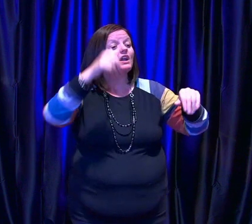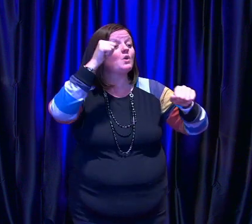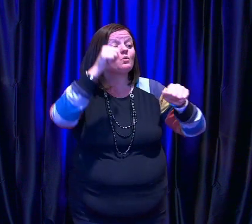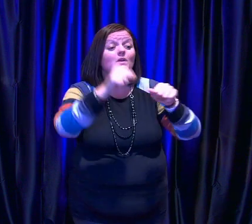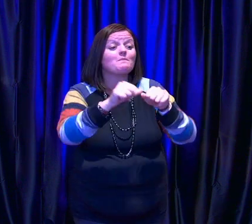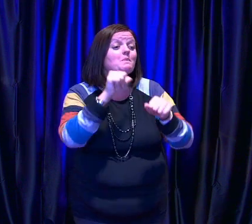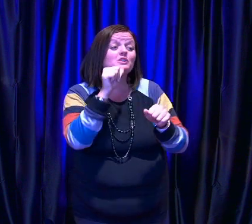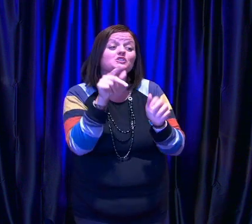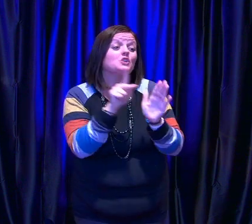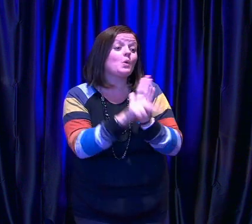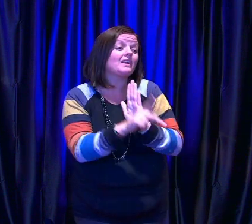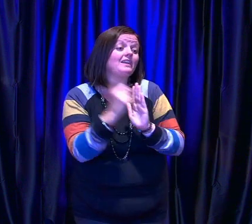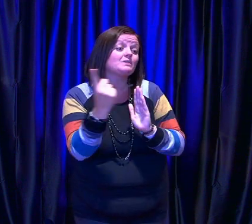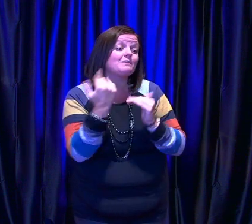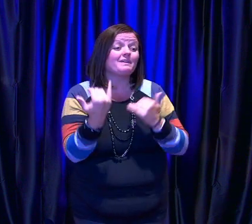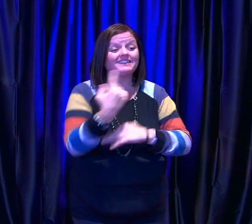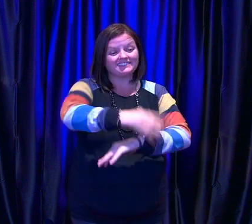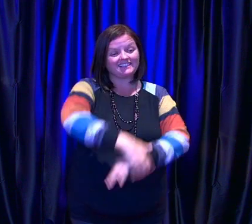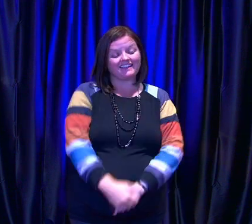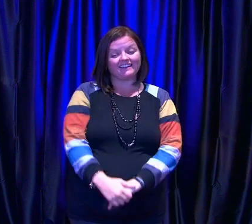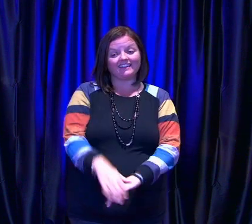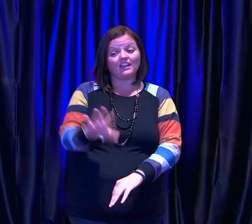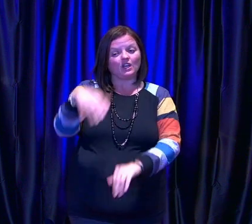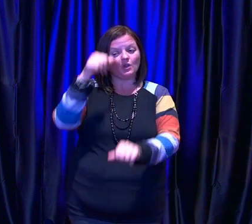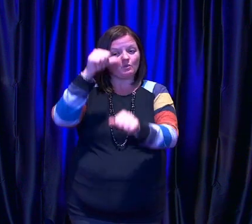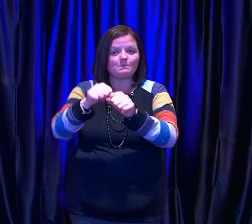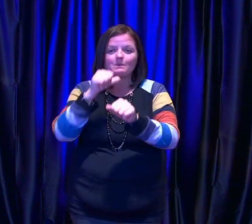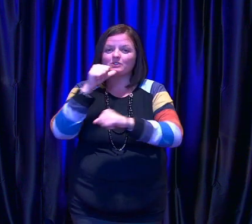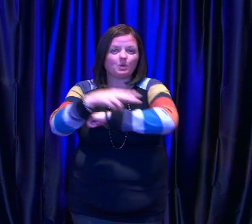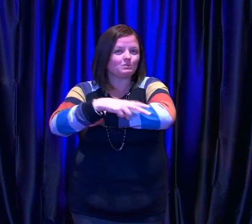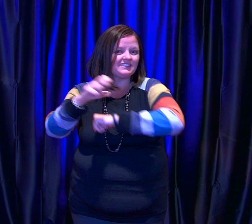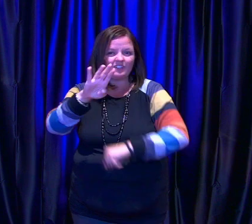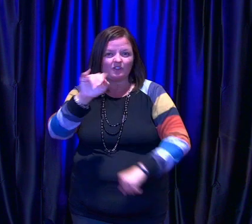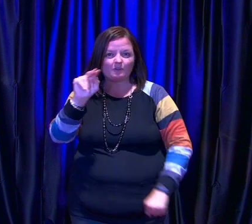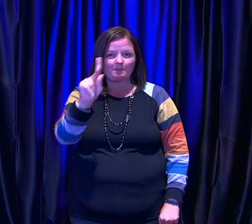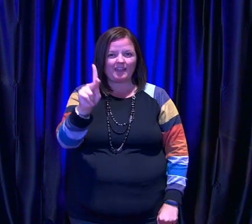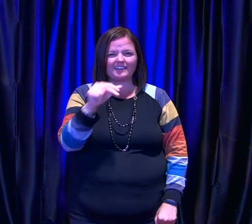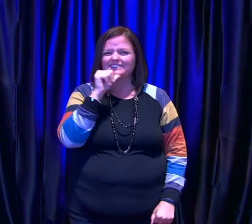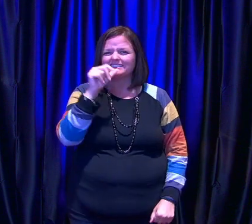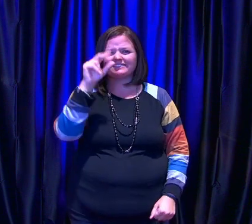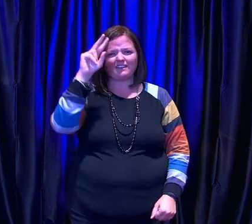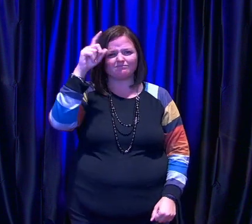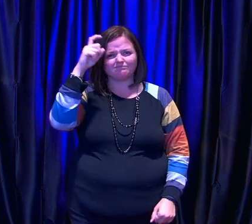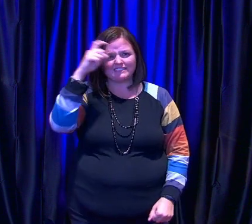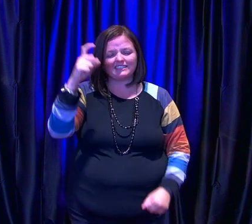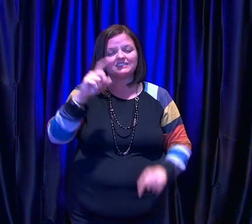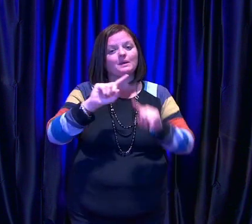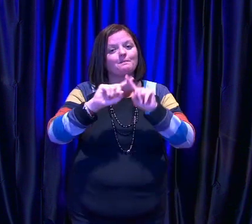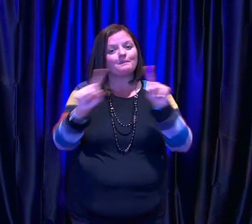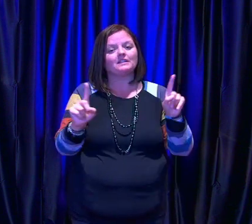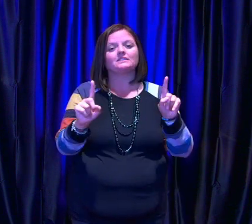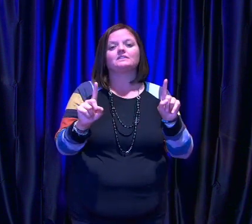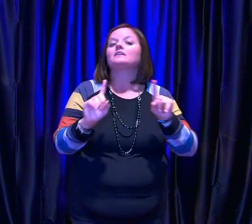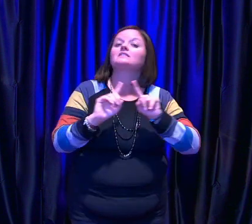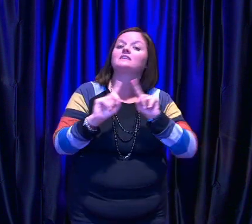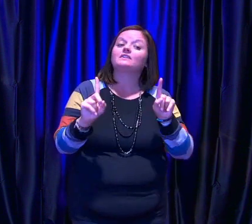kill someone today or remember not to rob a bank i mean it just doesn't make sense but there's a difference thou shalt not